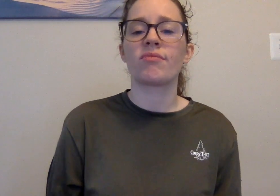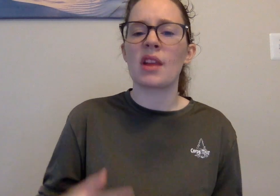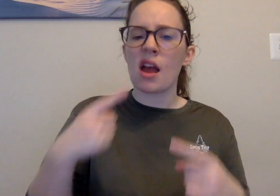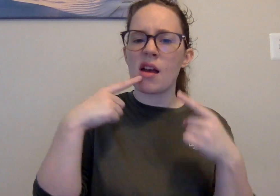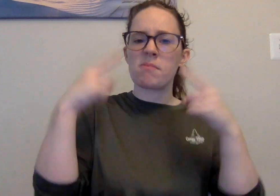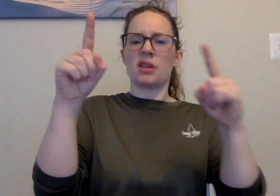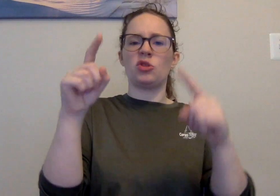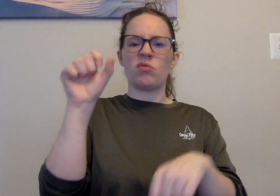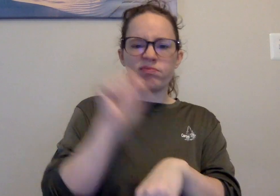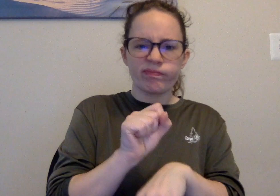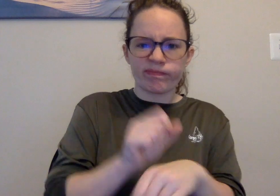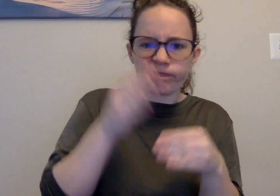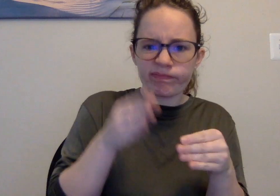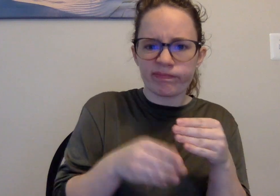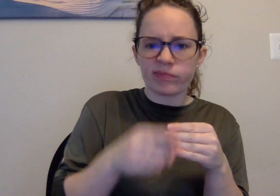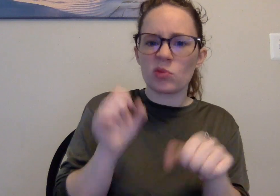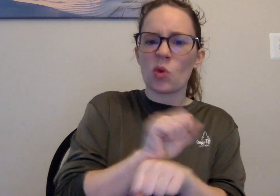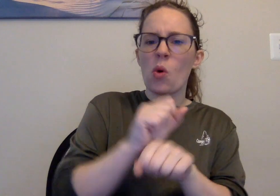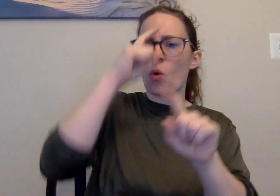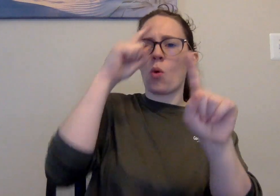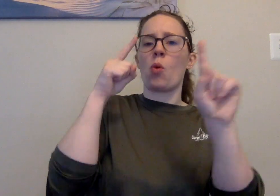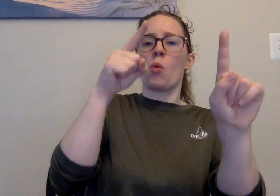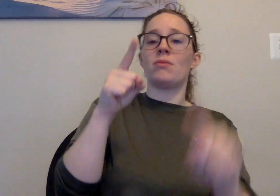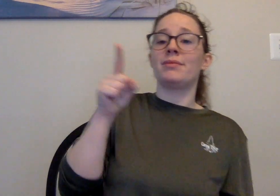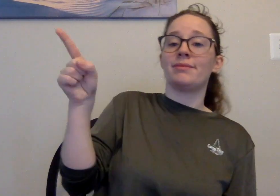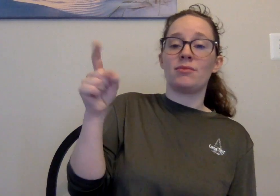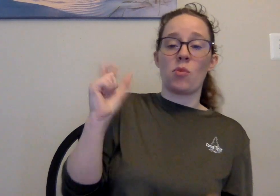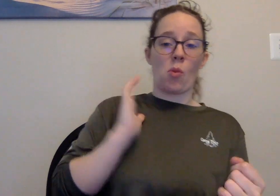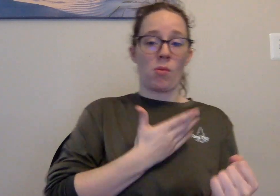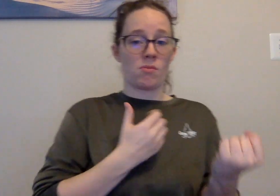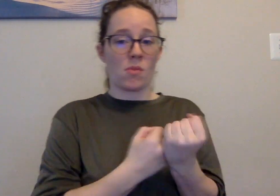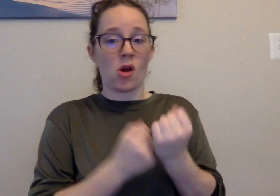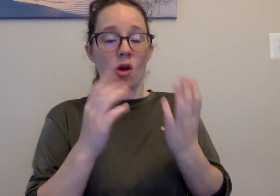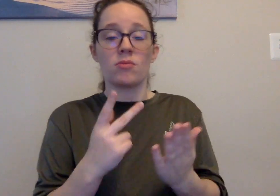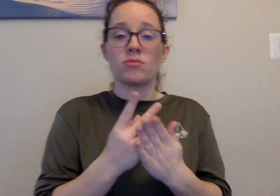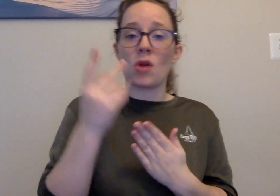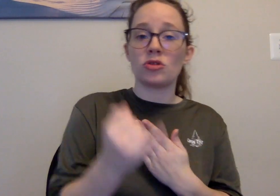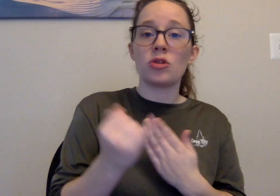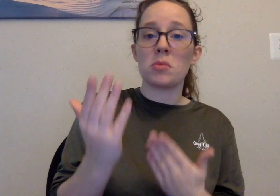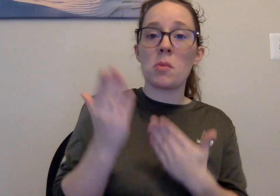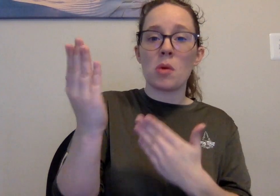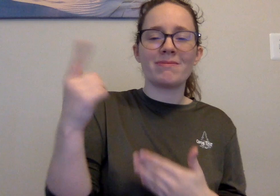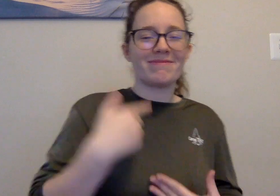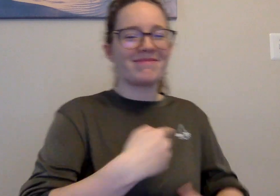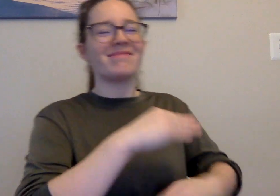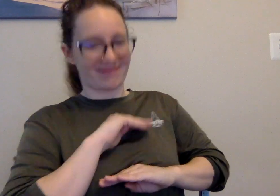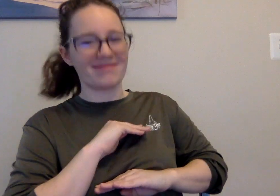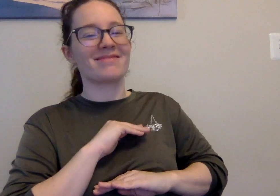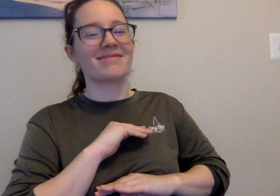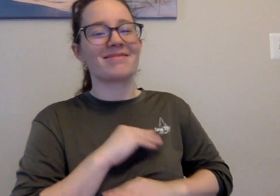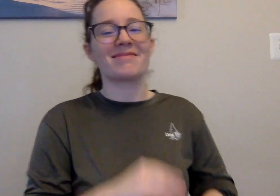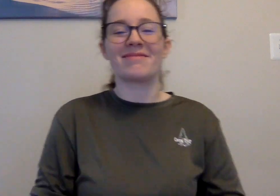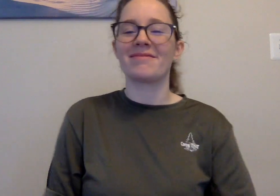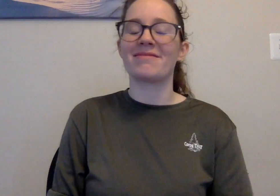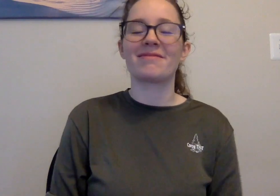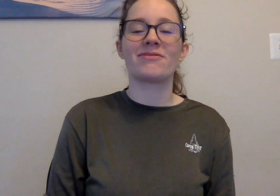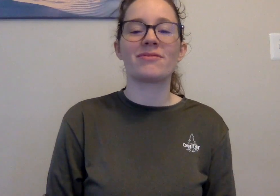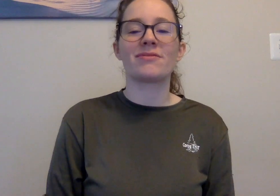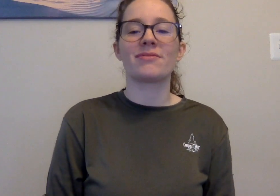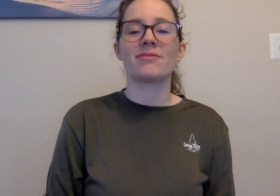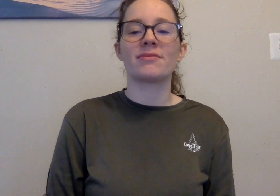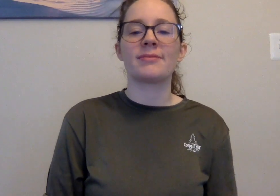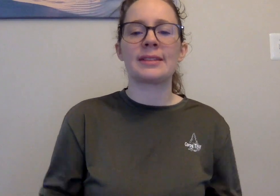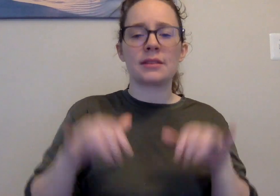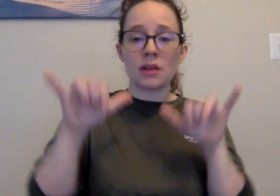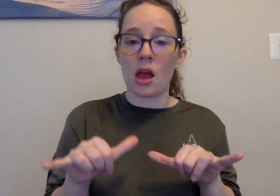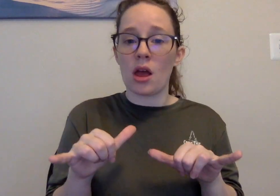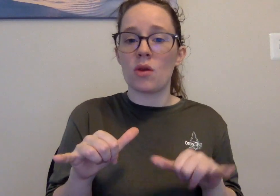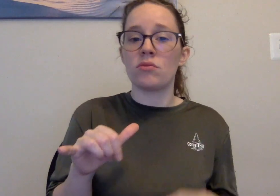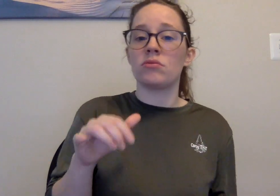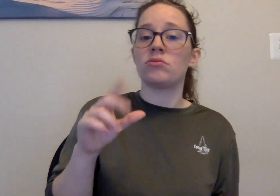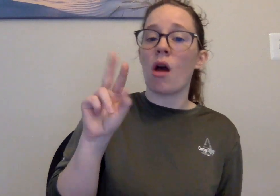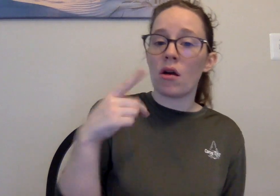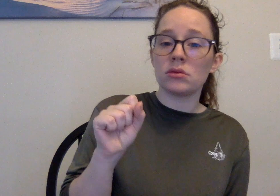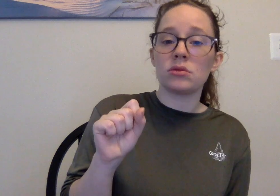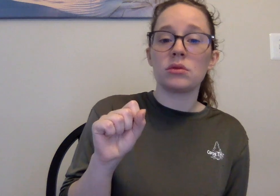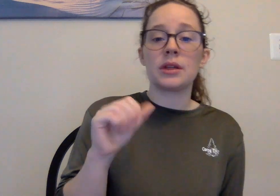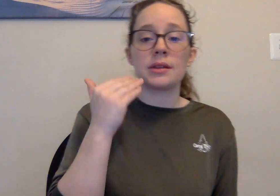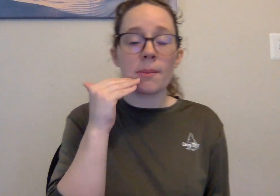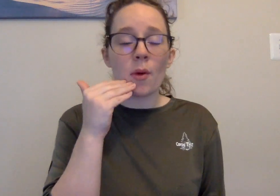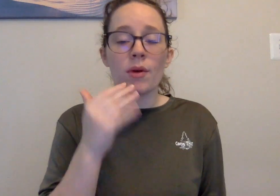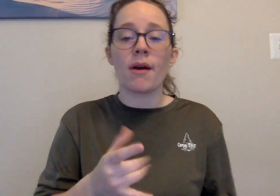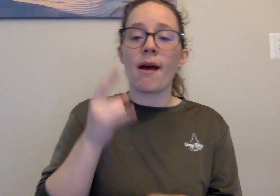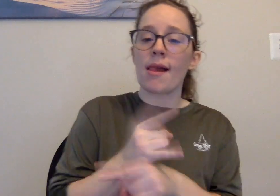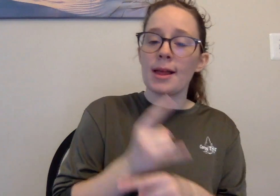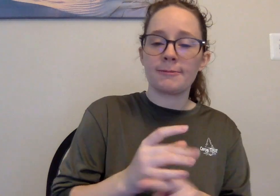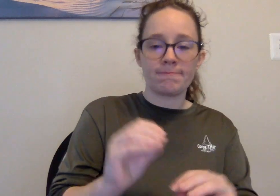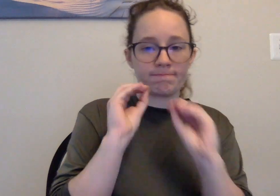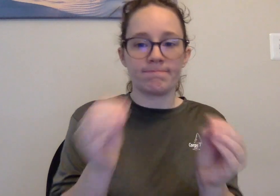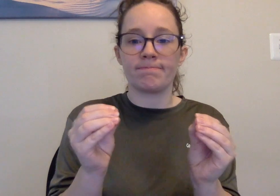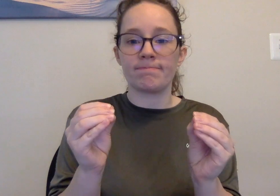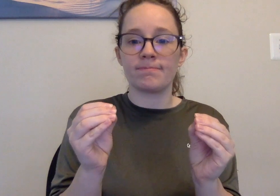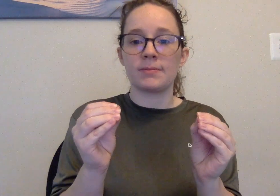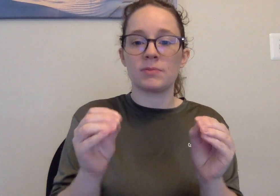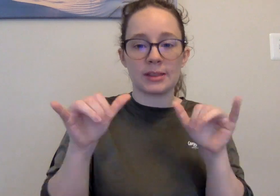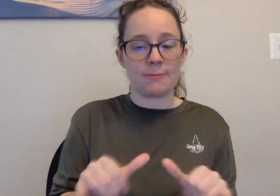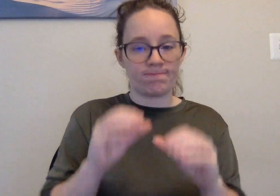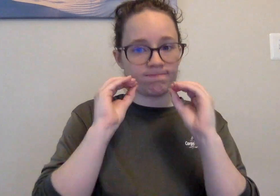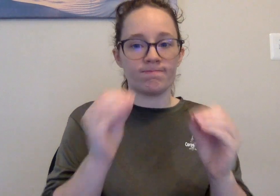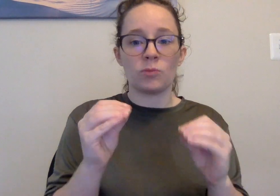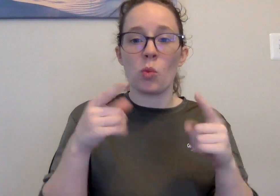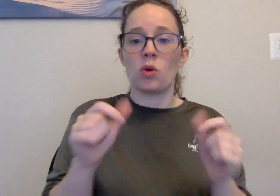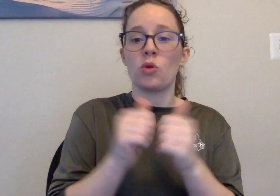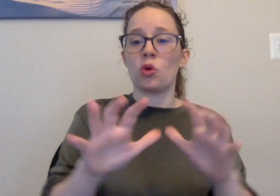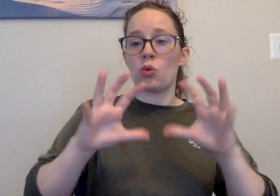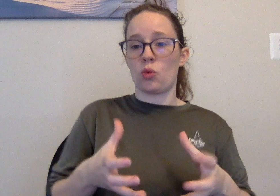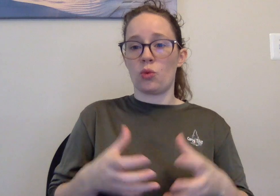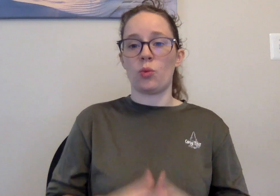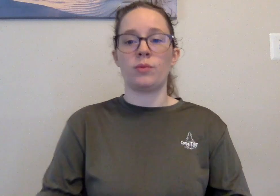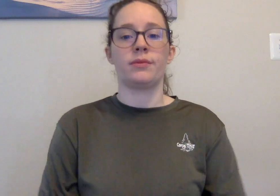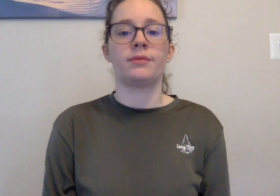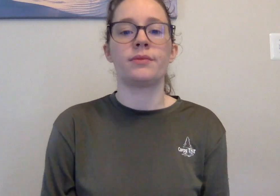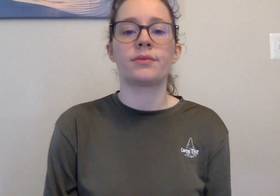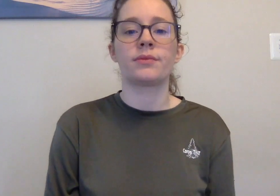accomplish work goals to the satisfaction of the sponsors and project proposals, remain drug, tobacco and alcohol free while with your crew